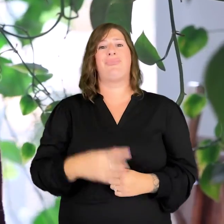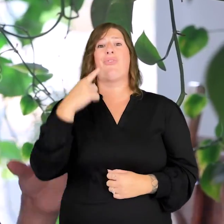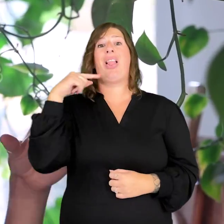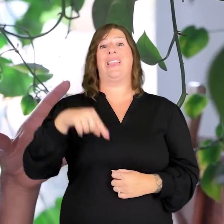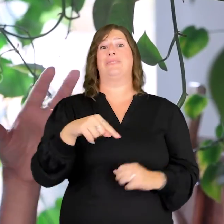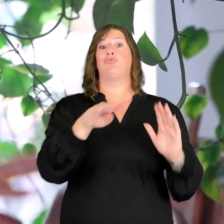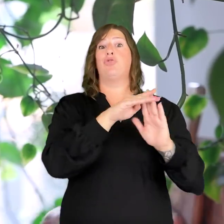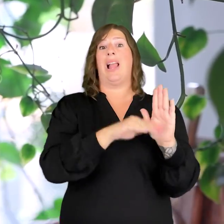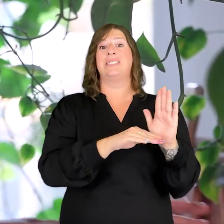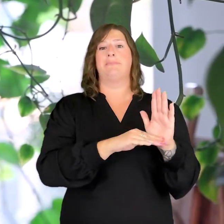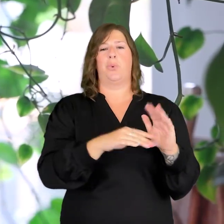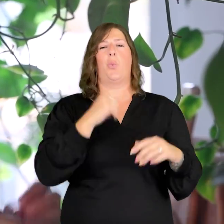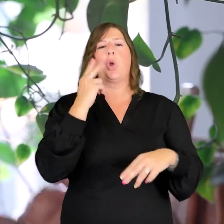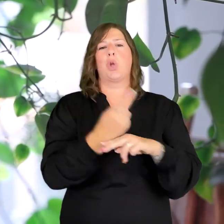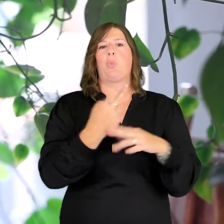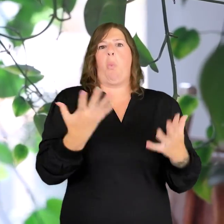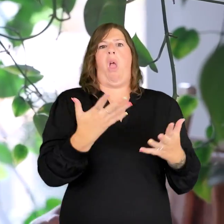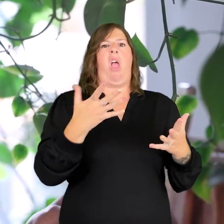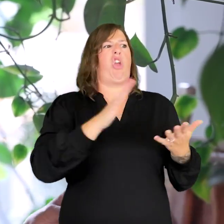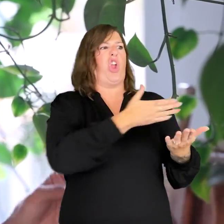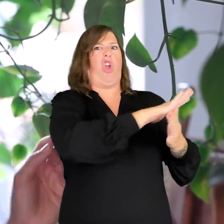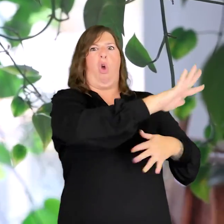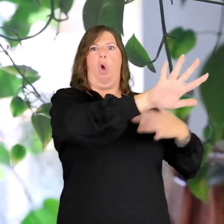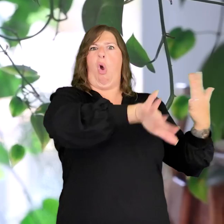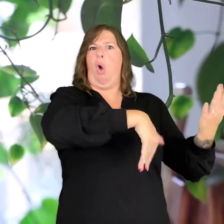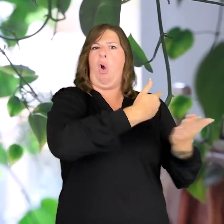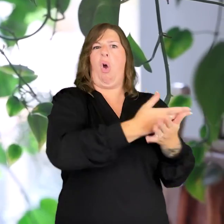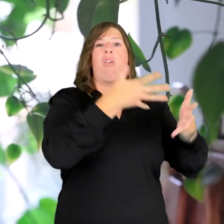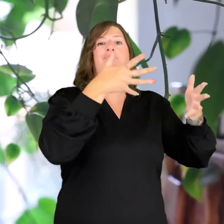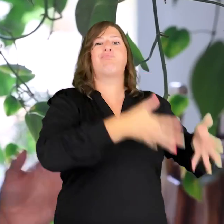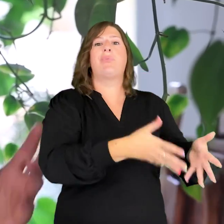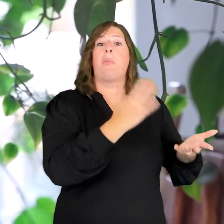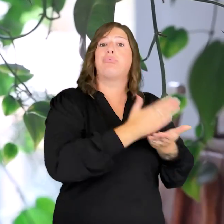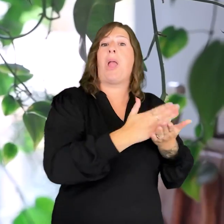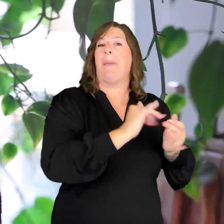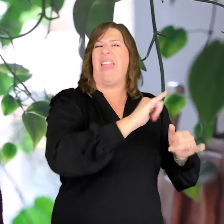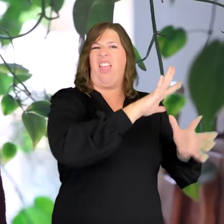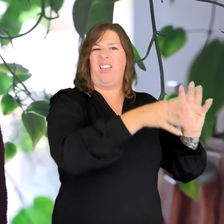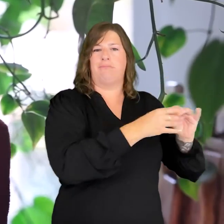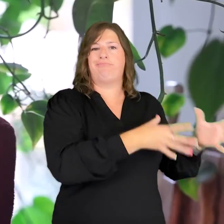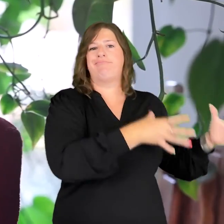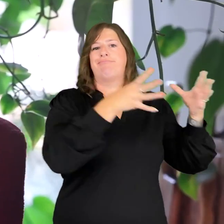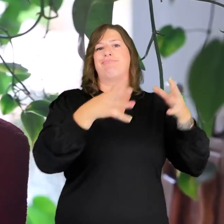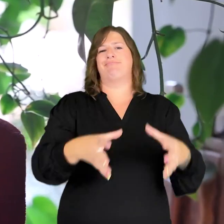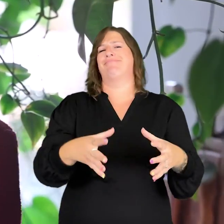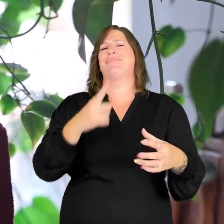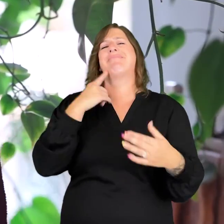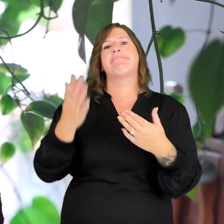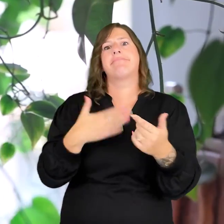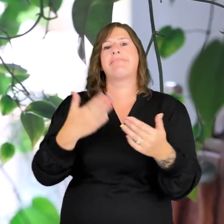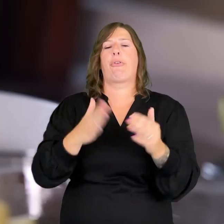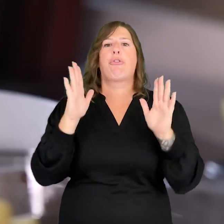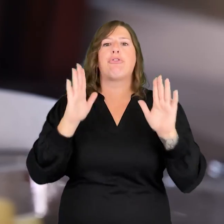we're going to be heating up some of what we've prepped so it makes it a great recipe to enjoy after we've eaten some of the previous fresher meals.